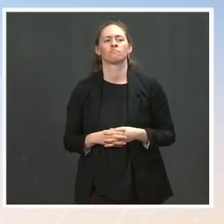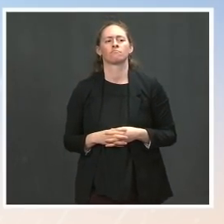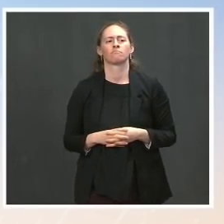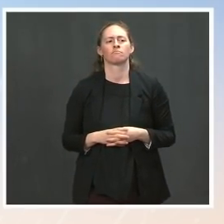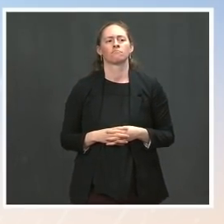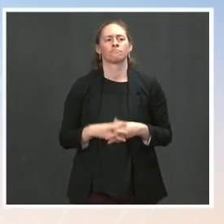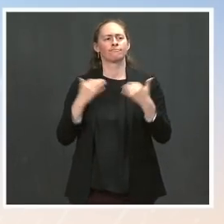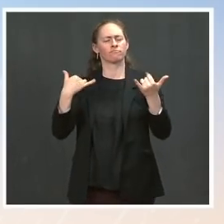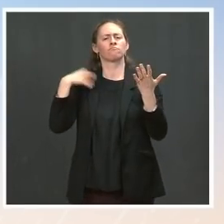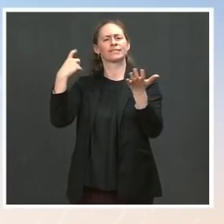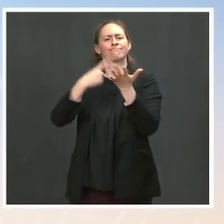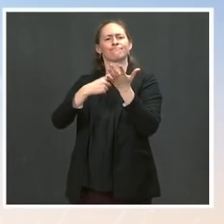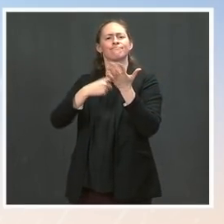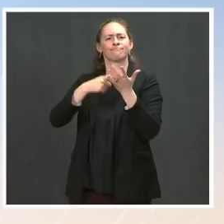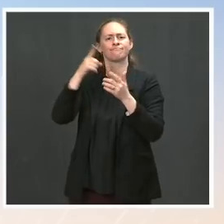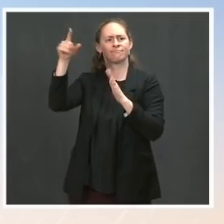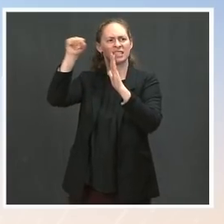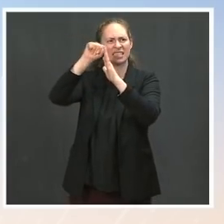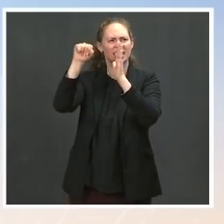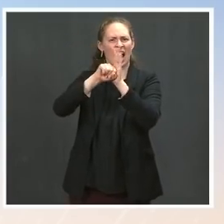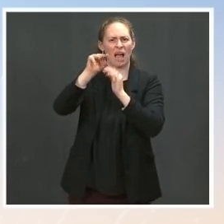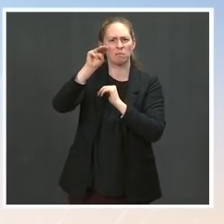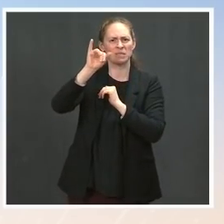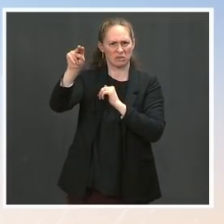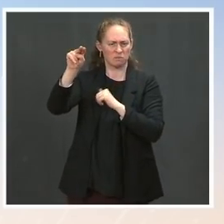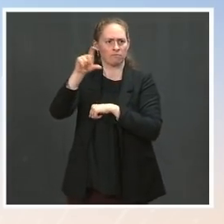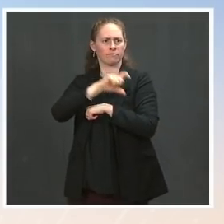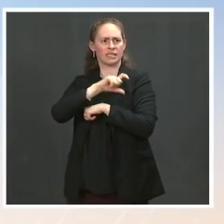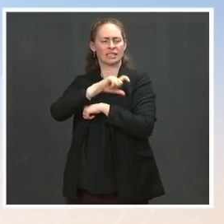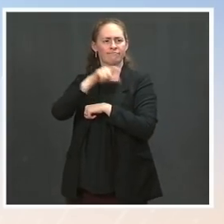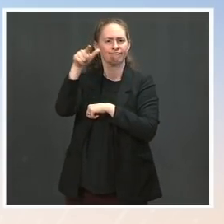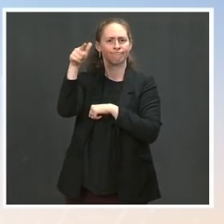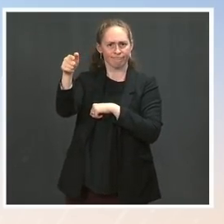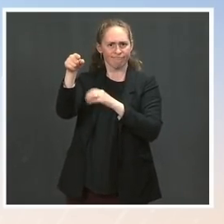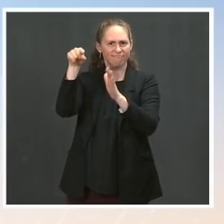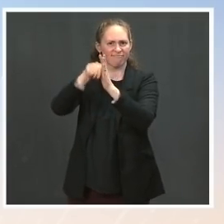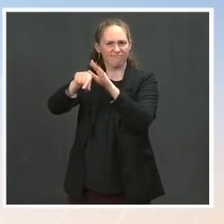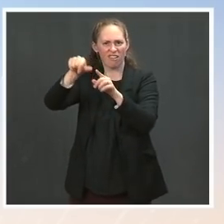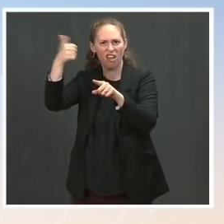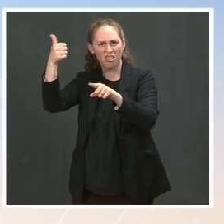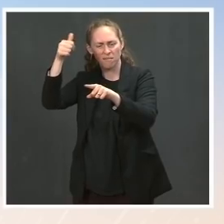shooting that resulted in the death of an African American man: Has the White House been in touch with Governor Walz?